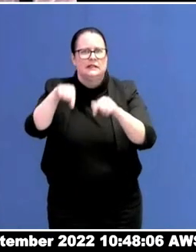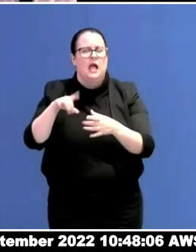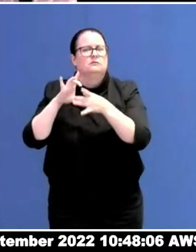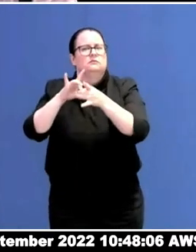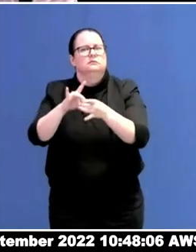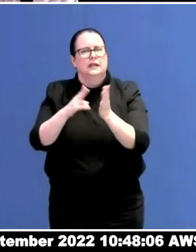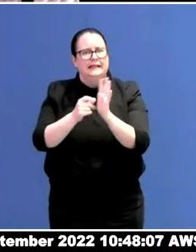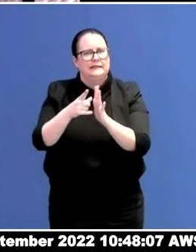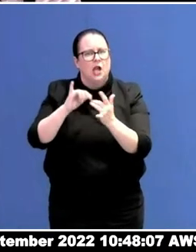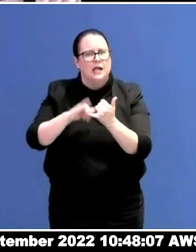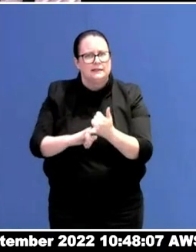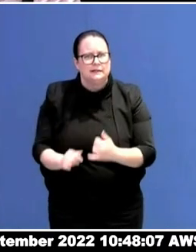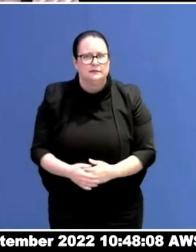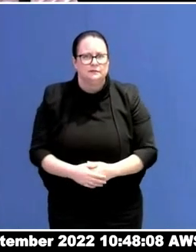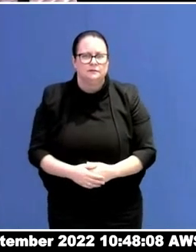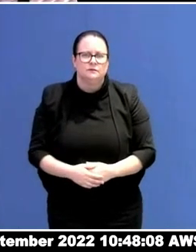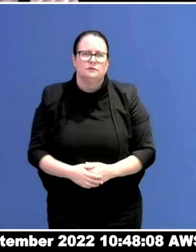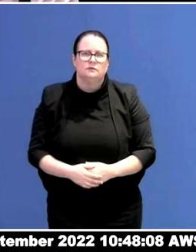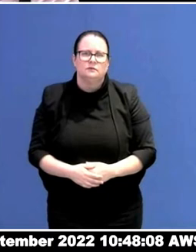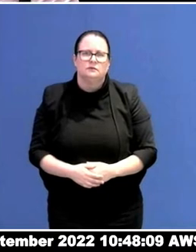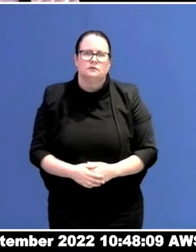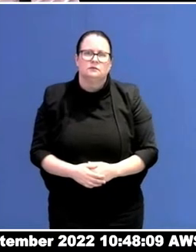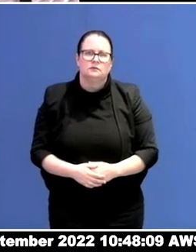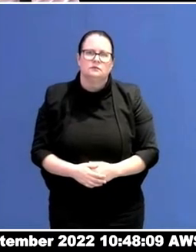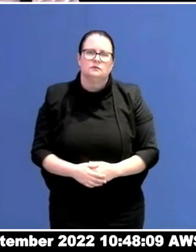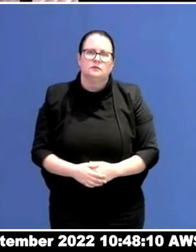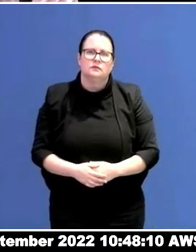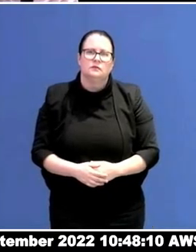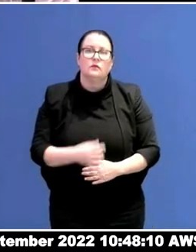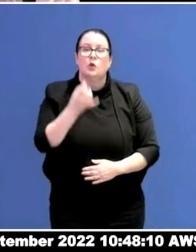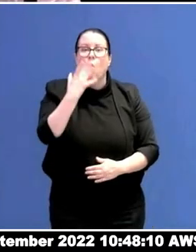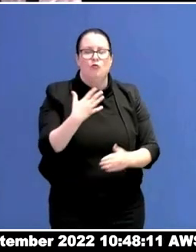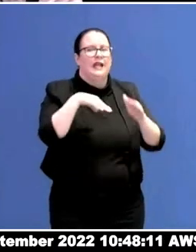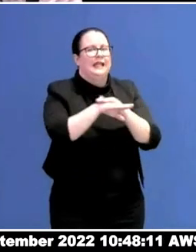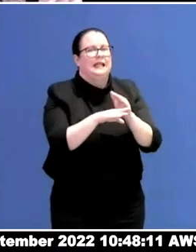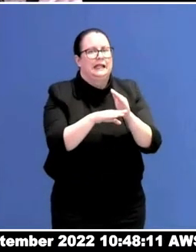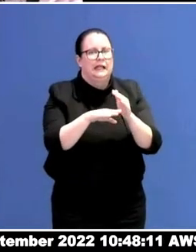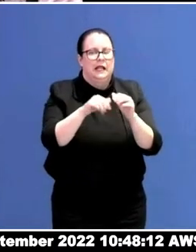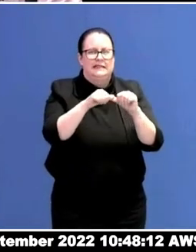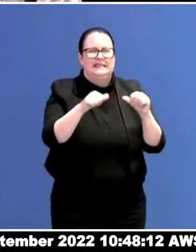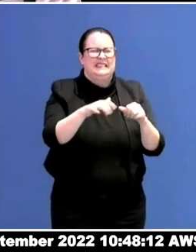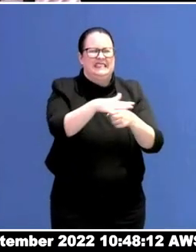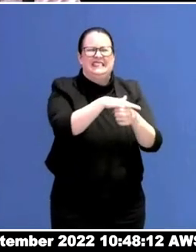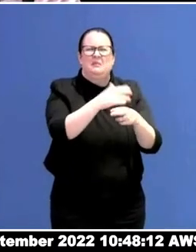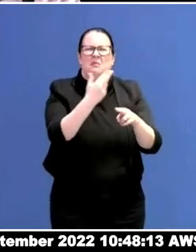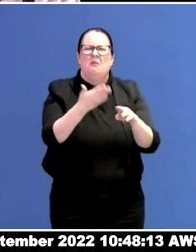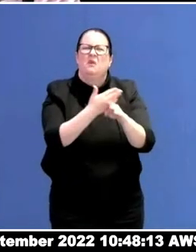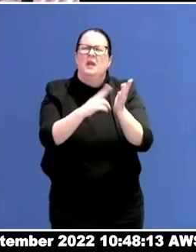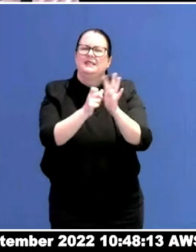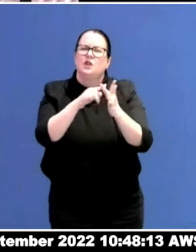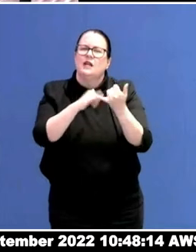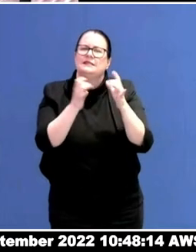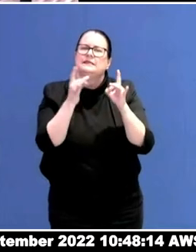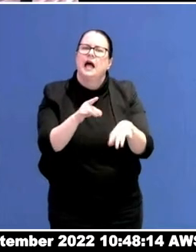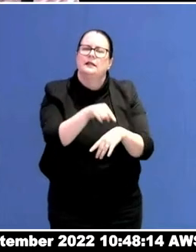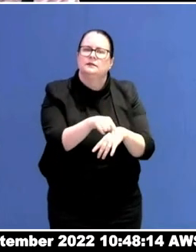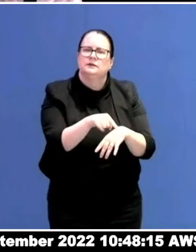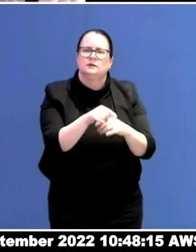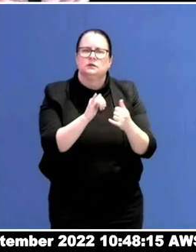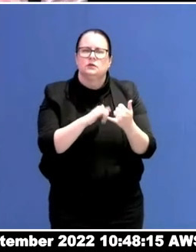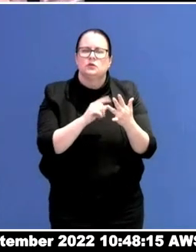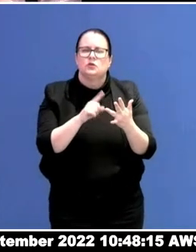He initially was with the system before NDIS, so once the